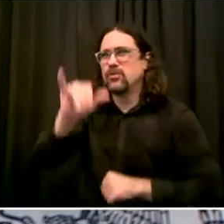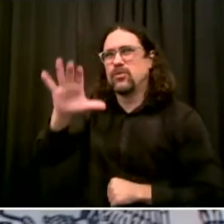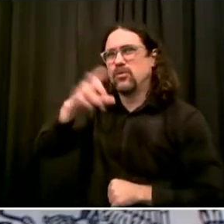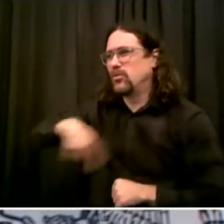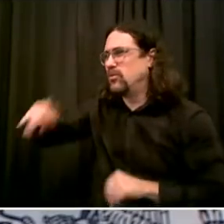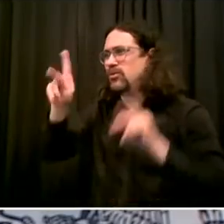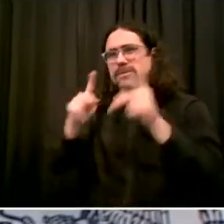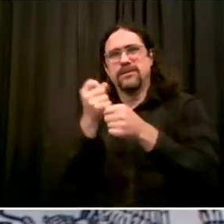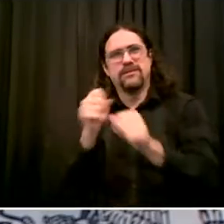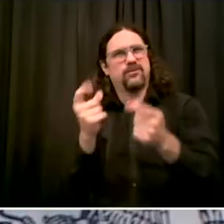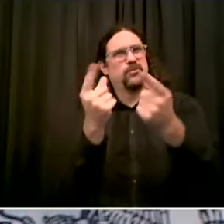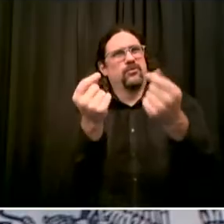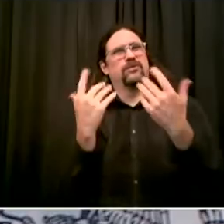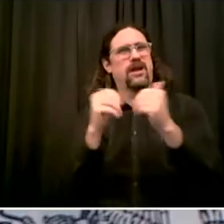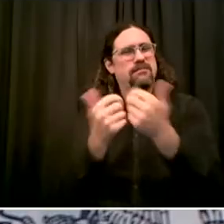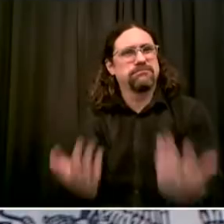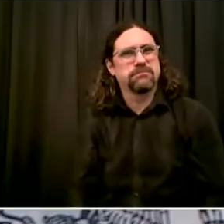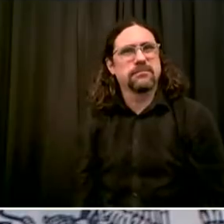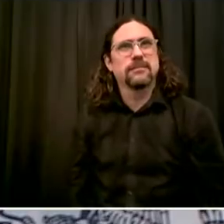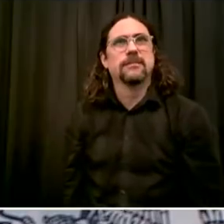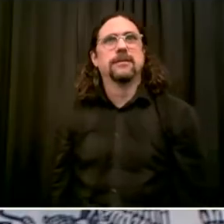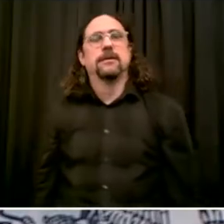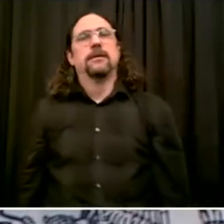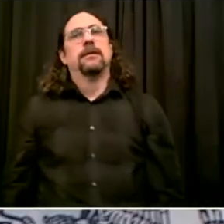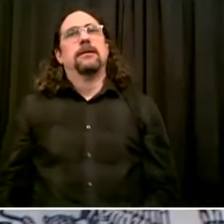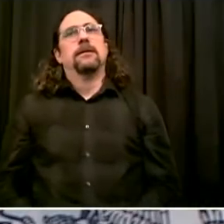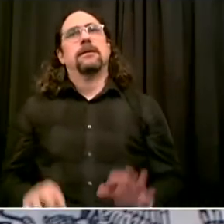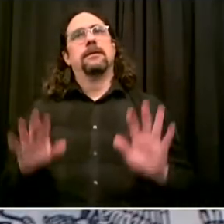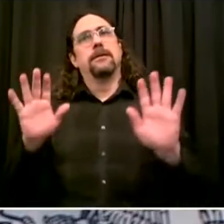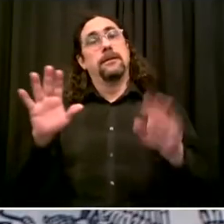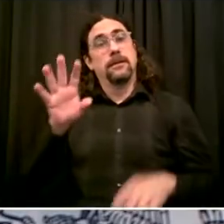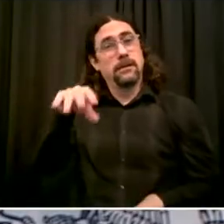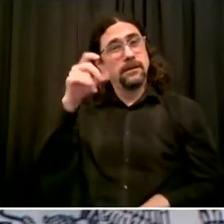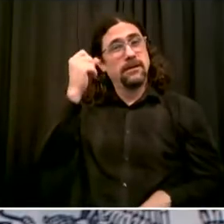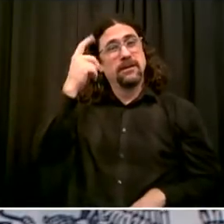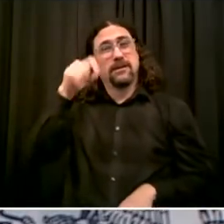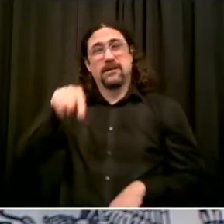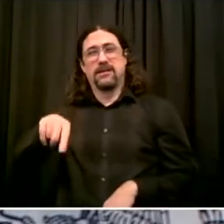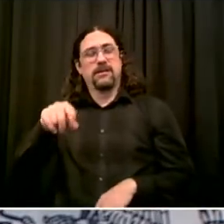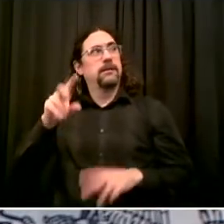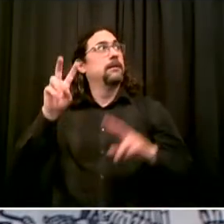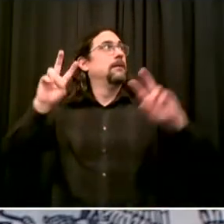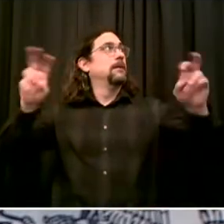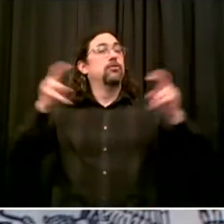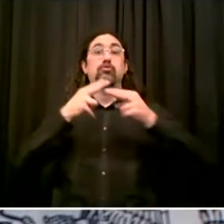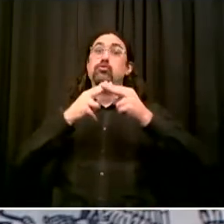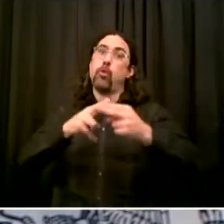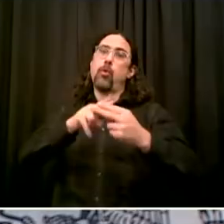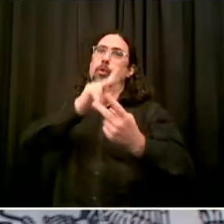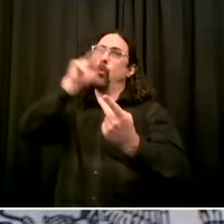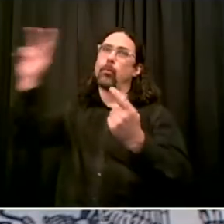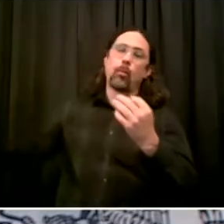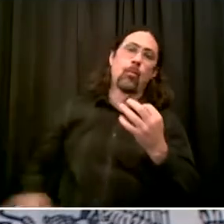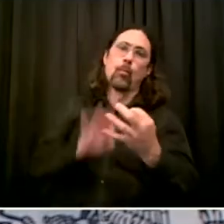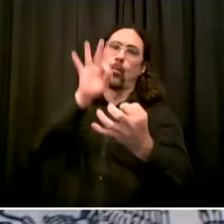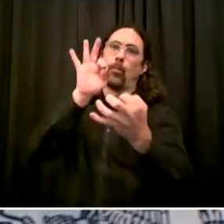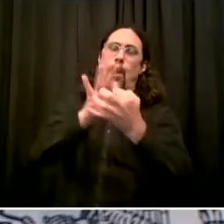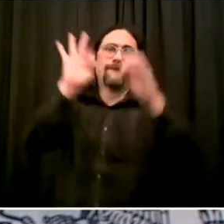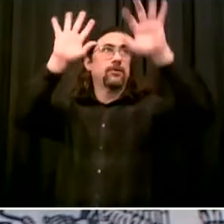COUMMNY ITSAEF. > >AGAIN, WE ARE DEALING WITH A PERECFTST ORM. EVERY MAJOR CITY IN AMERICA IS